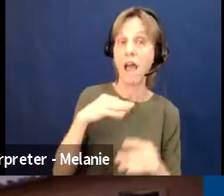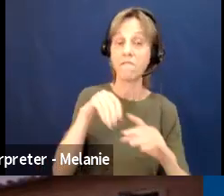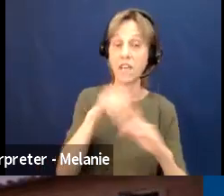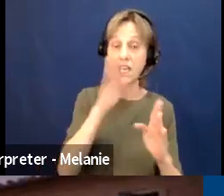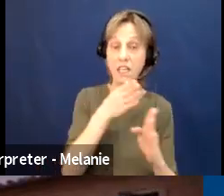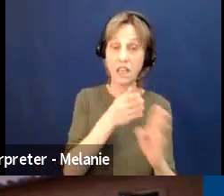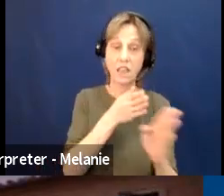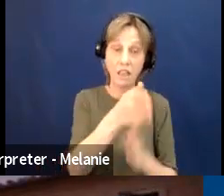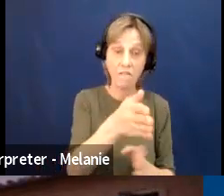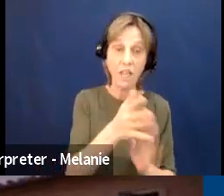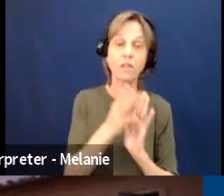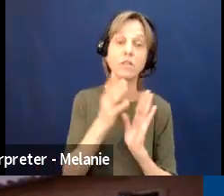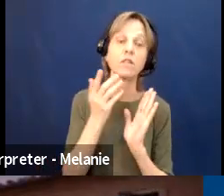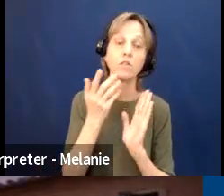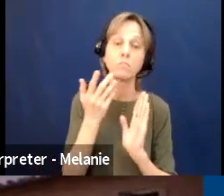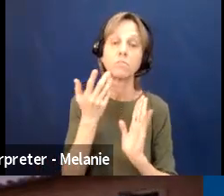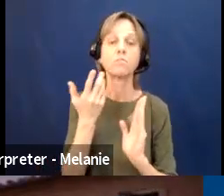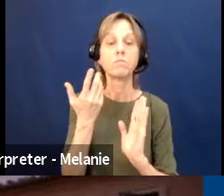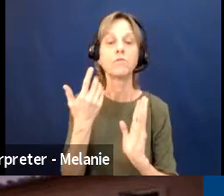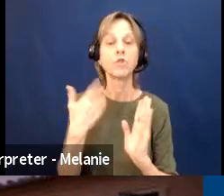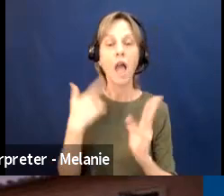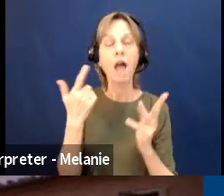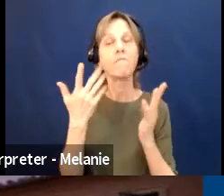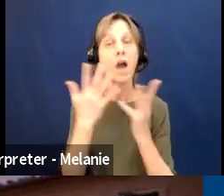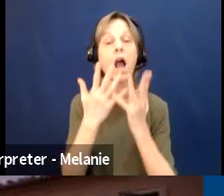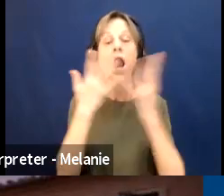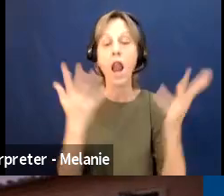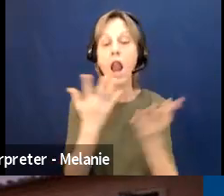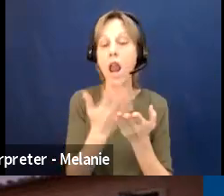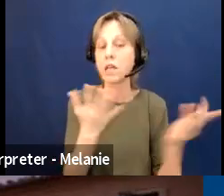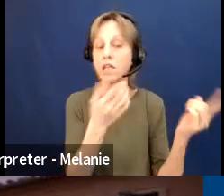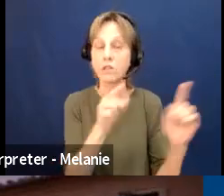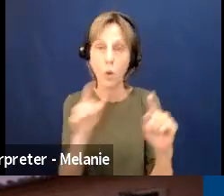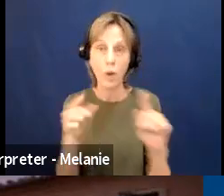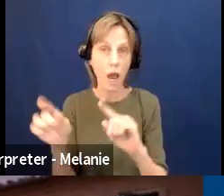assistance so there are a lot of things going on and I'm just going to mention Calwood that